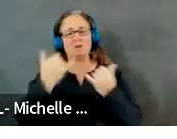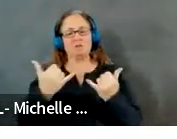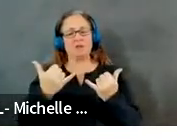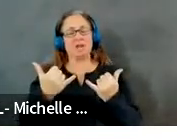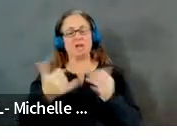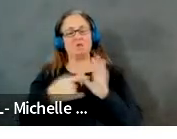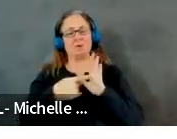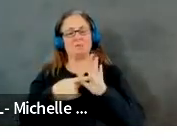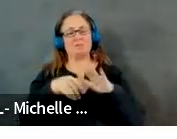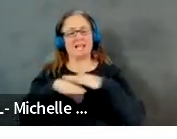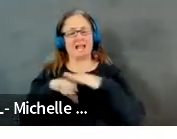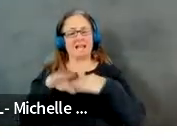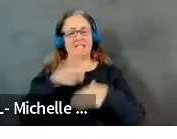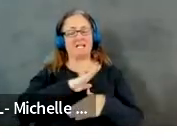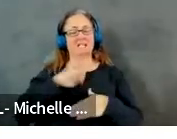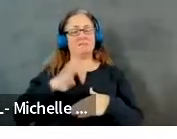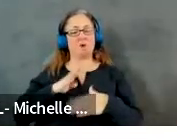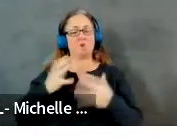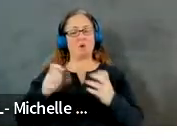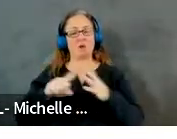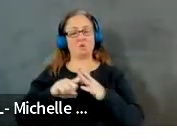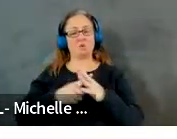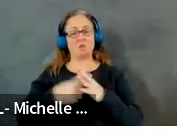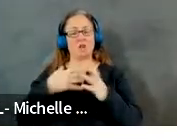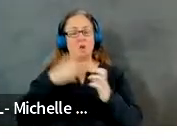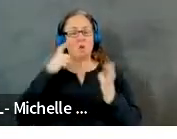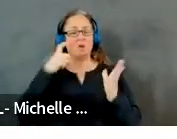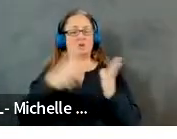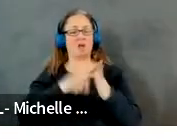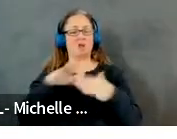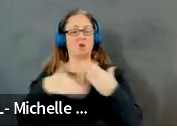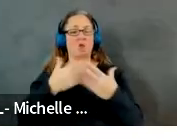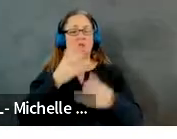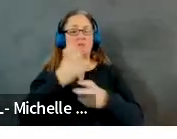Board. As we begin, I just want to acknowledge all of the hard work and dedication that went